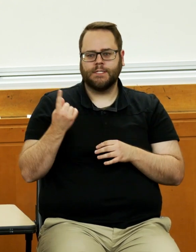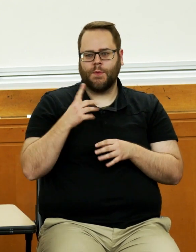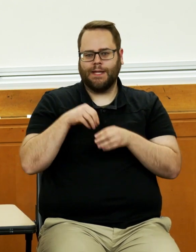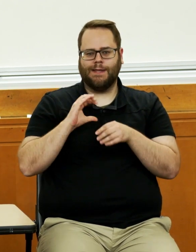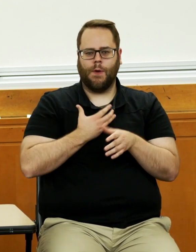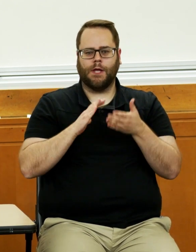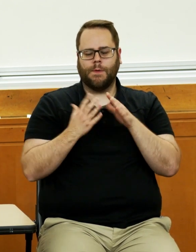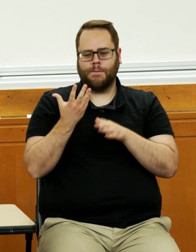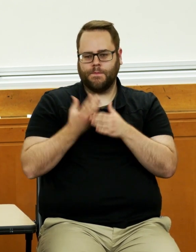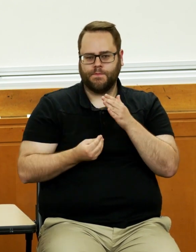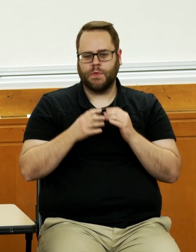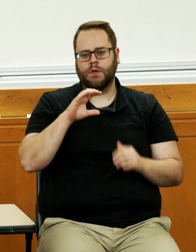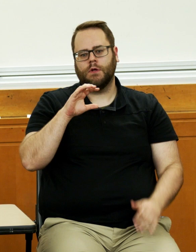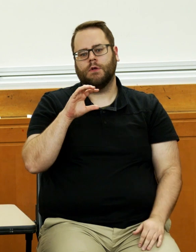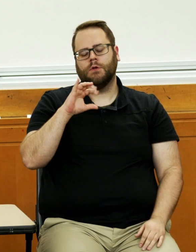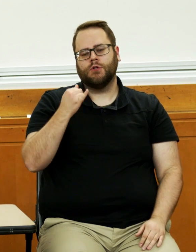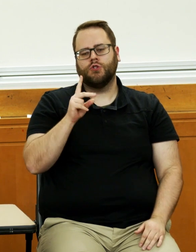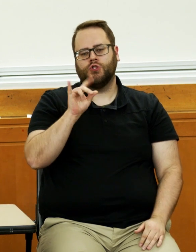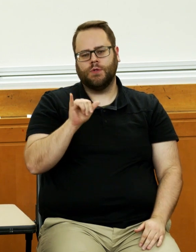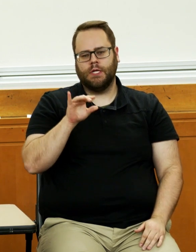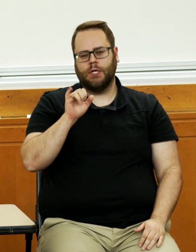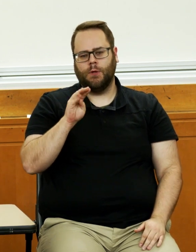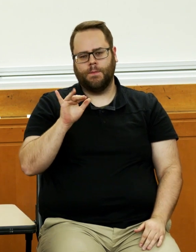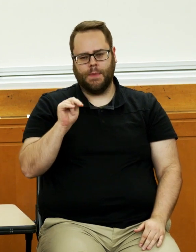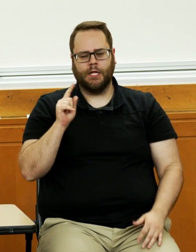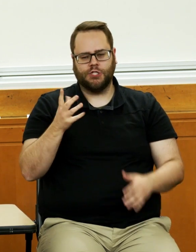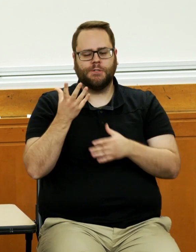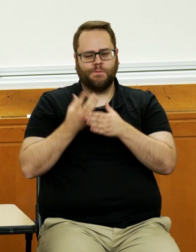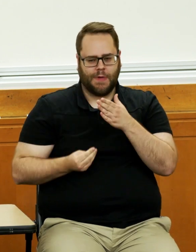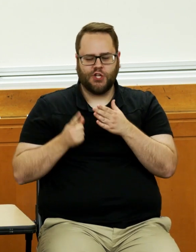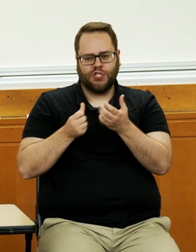We lost Judy Heumann a couple of months ago, who's advocated in a lot of the ways that you're doing.